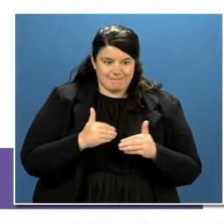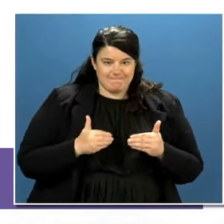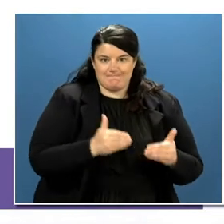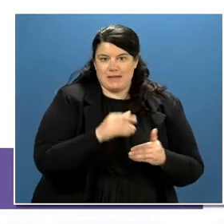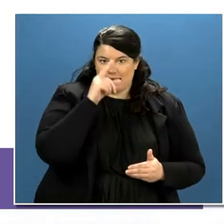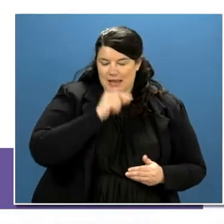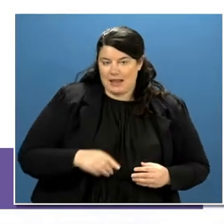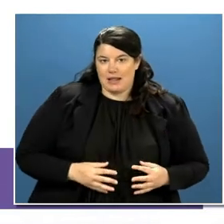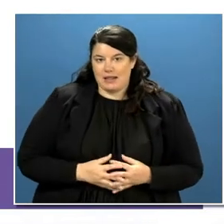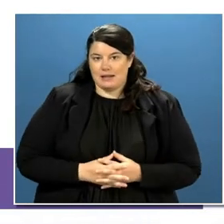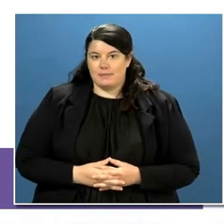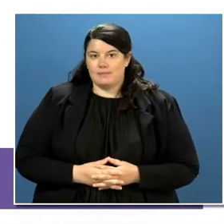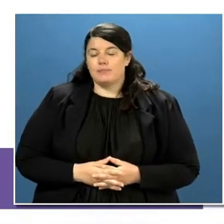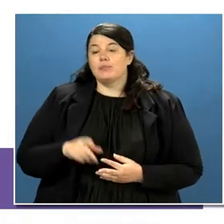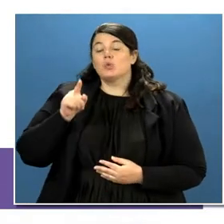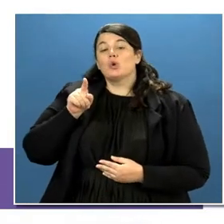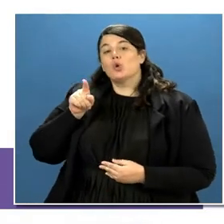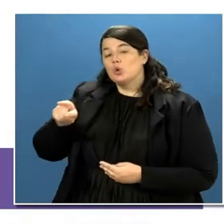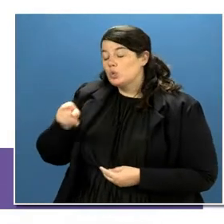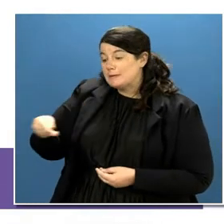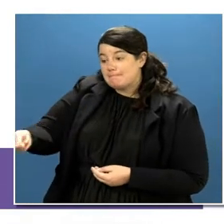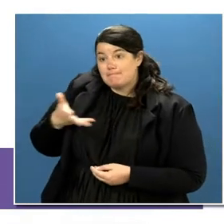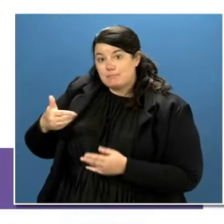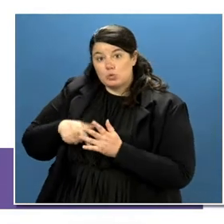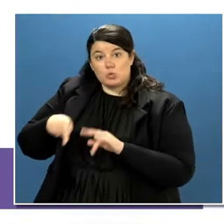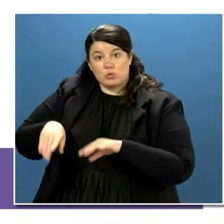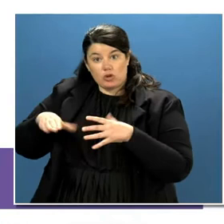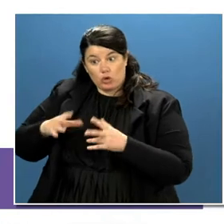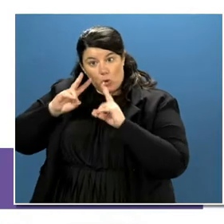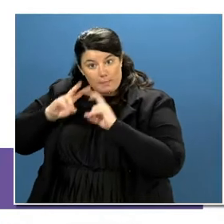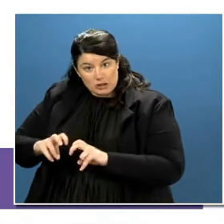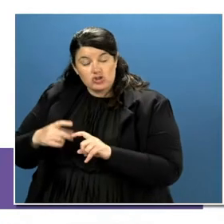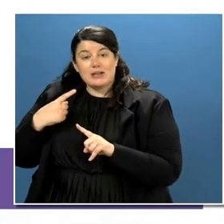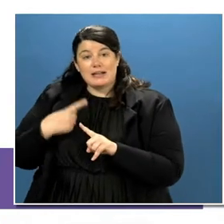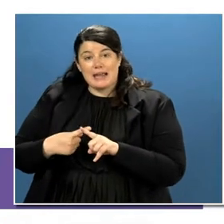In your submission to the Commission, and to the Issues Paper and even today,